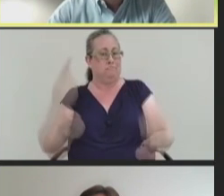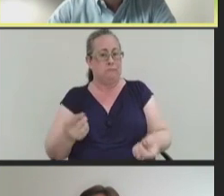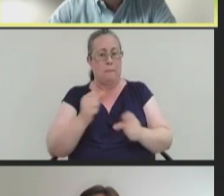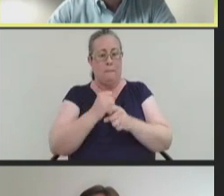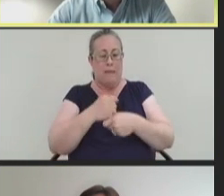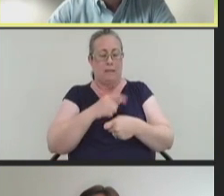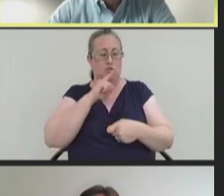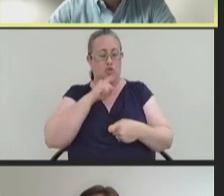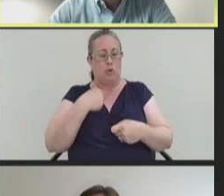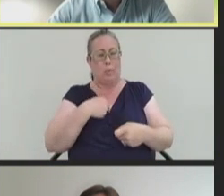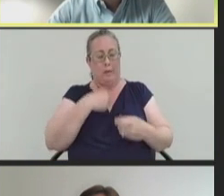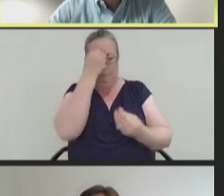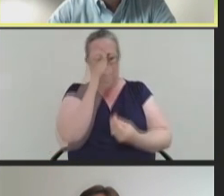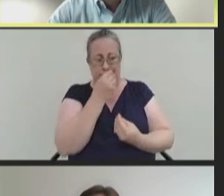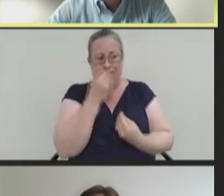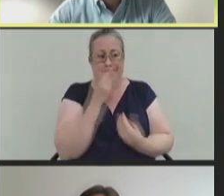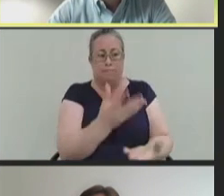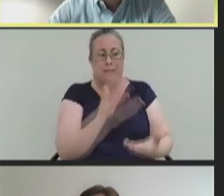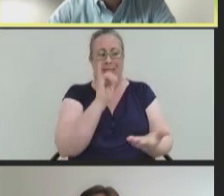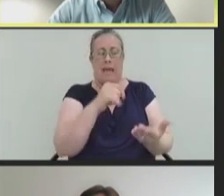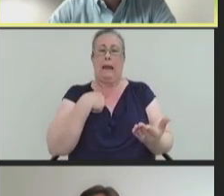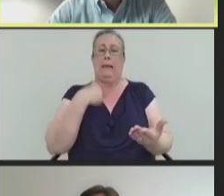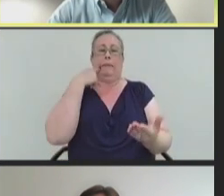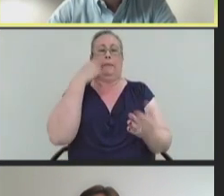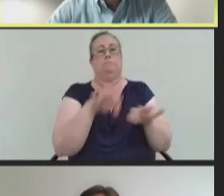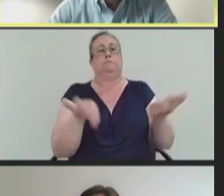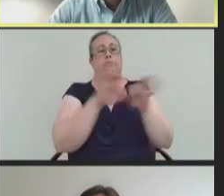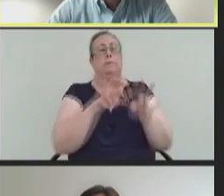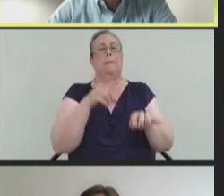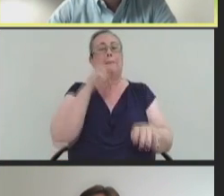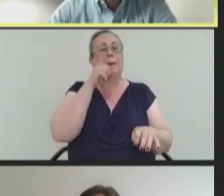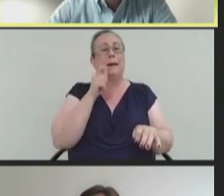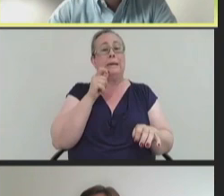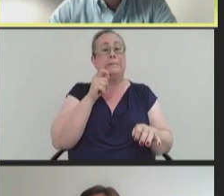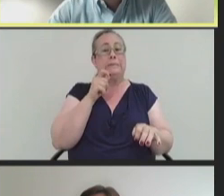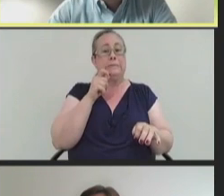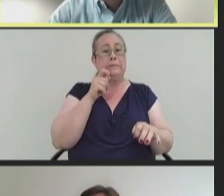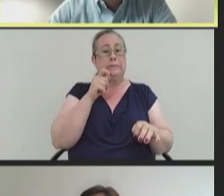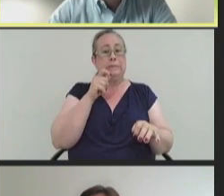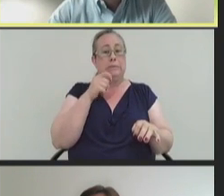I do think is an essential component. Because otherwise, we'll do a tremendous job of responding